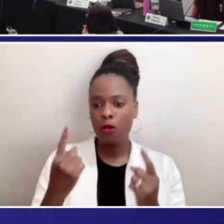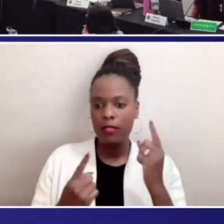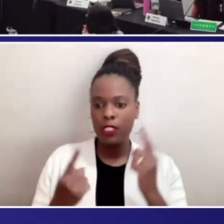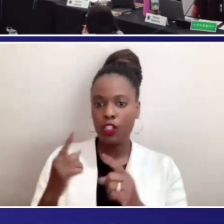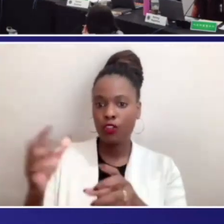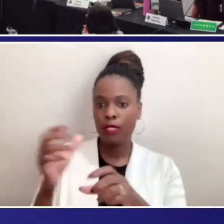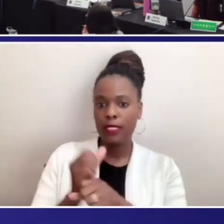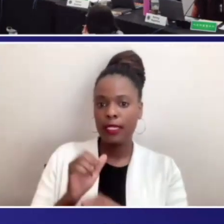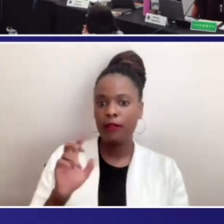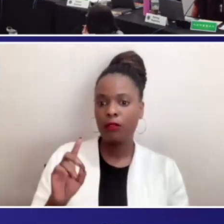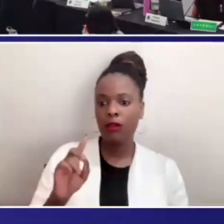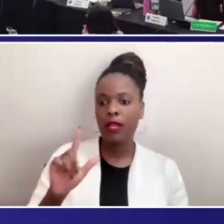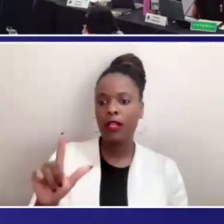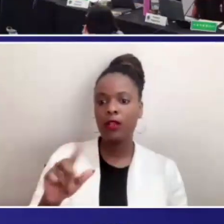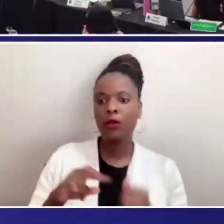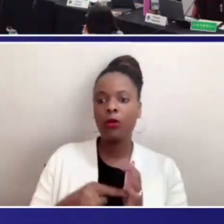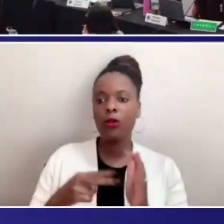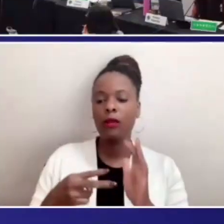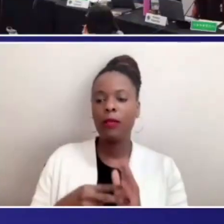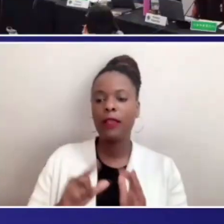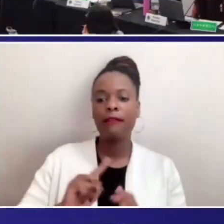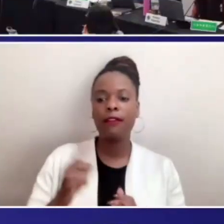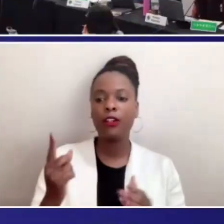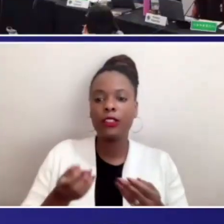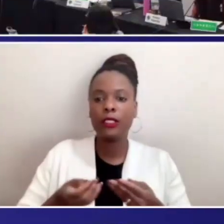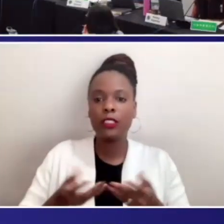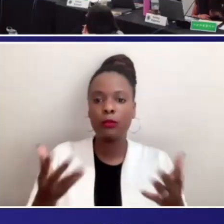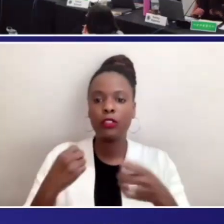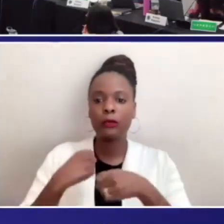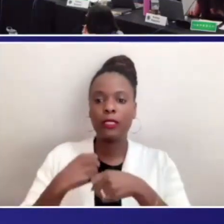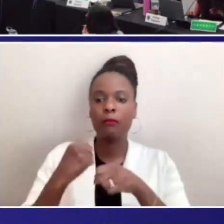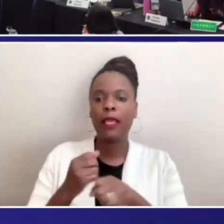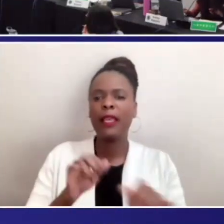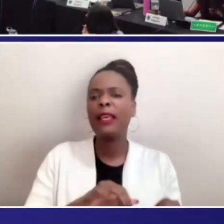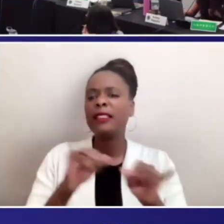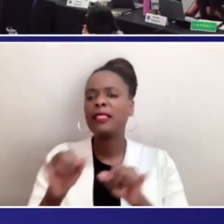a first disbursement made, similar to the questions people had about whether made means disbursed?